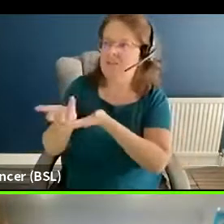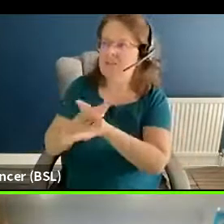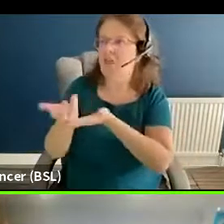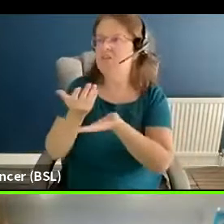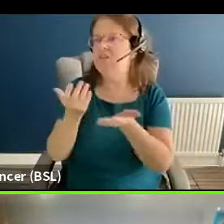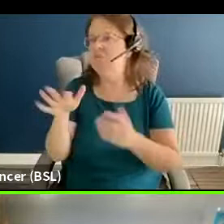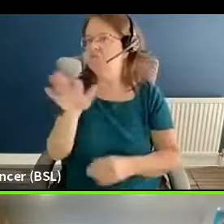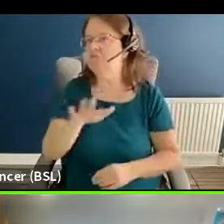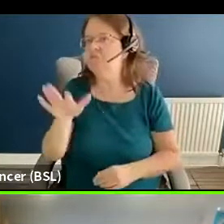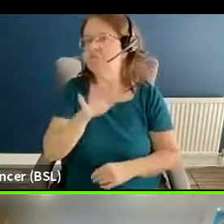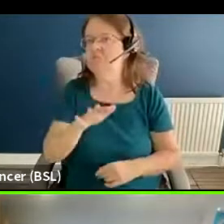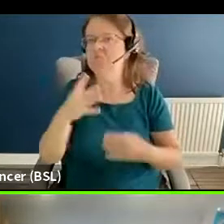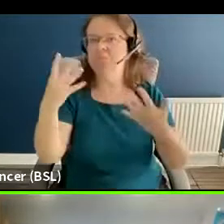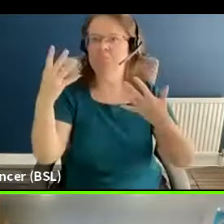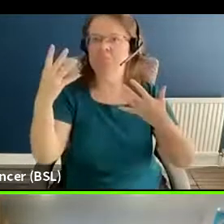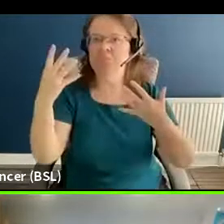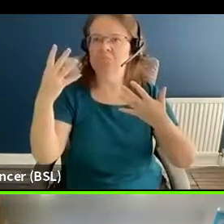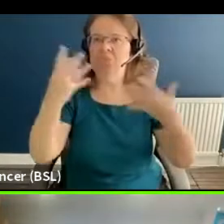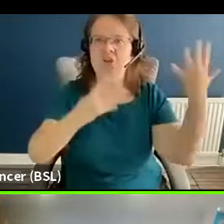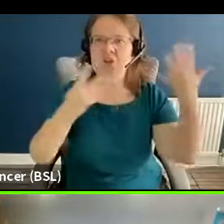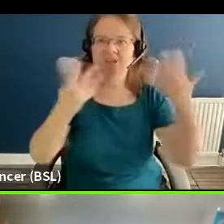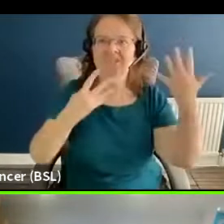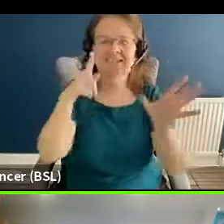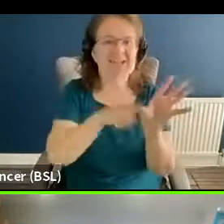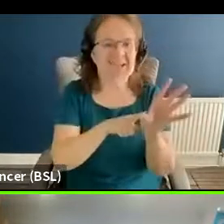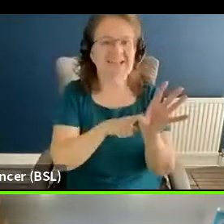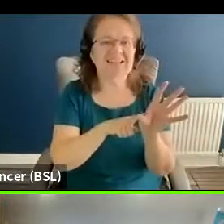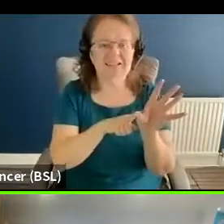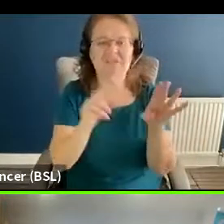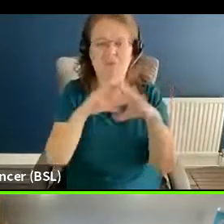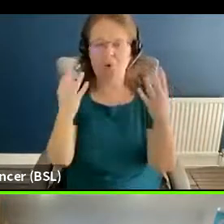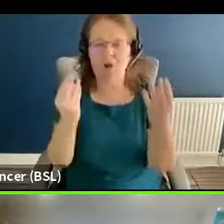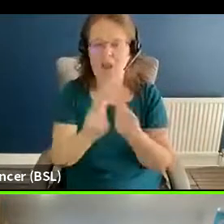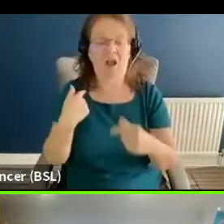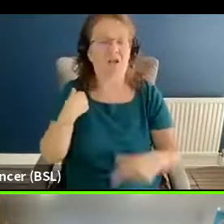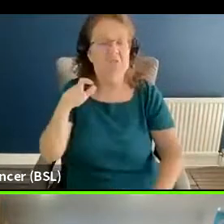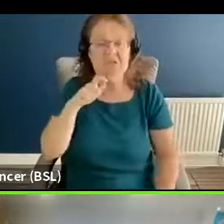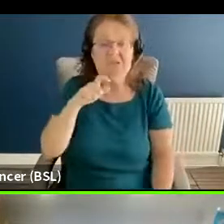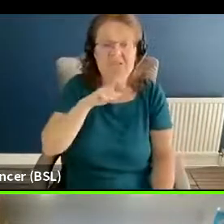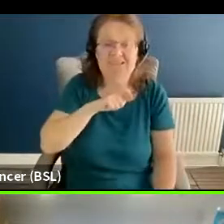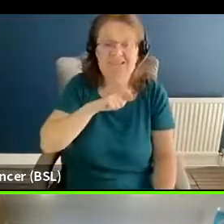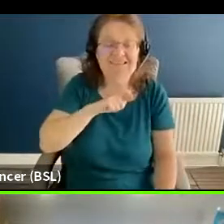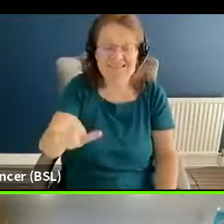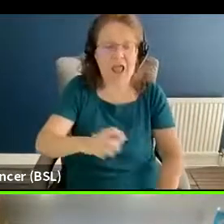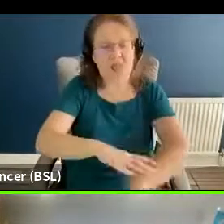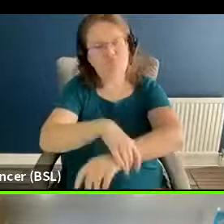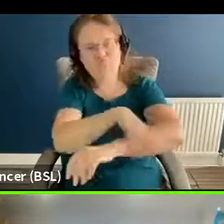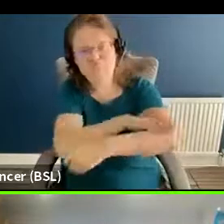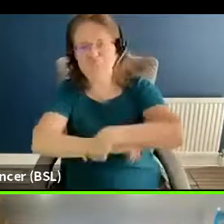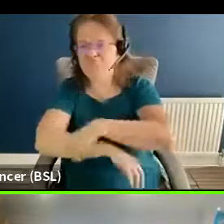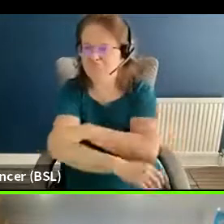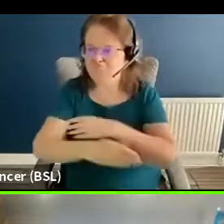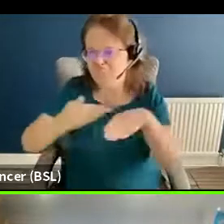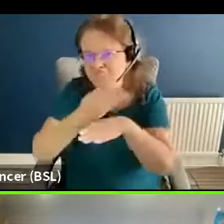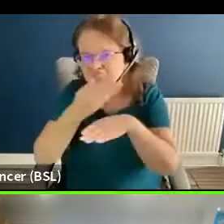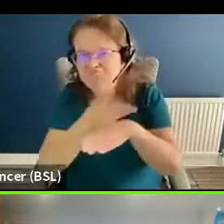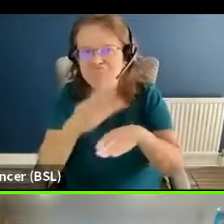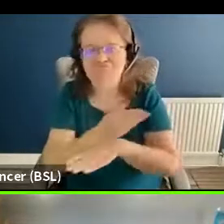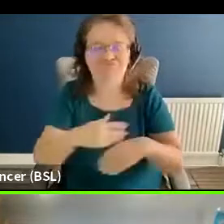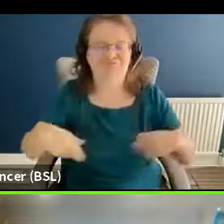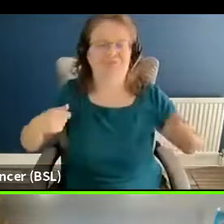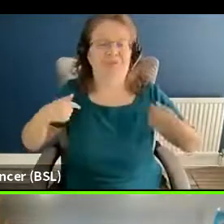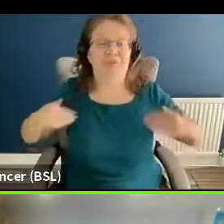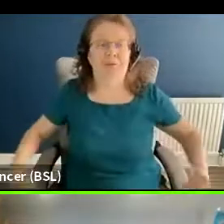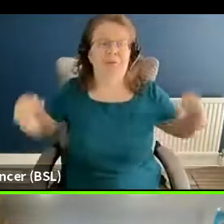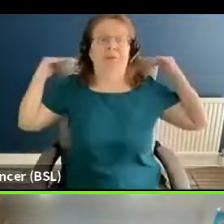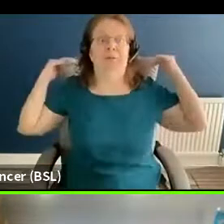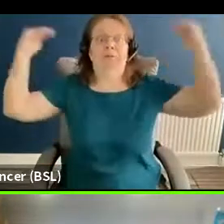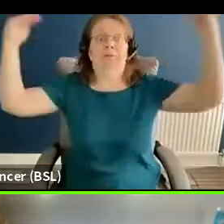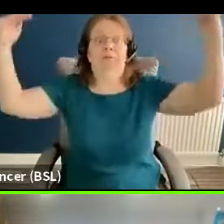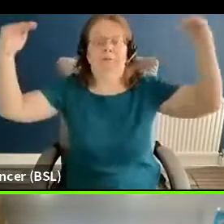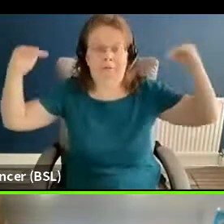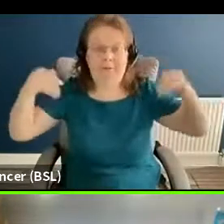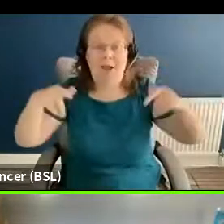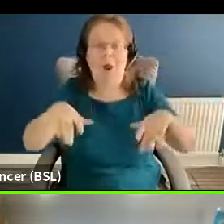for about 19 years now. And I'm still very much hands-on up to my eyes in code all day sort of